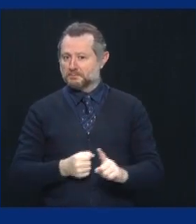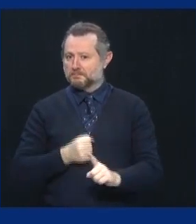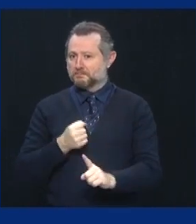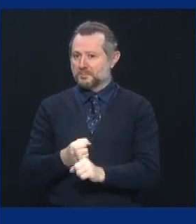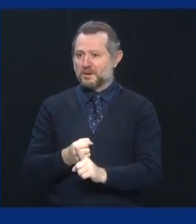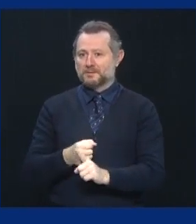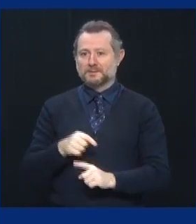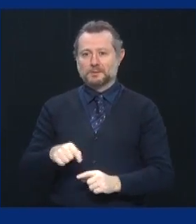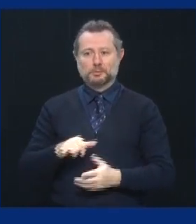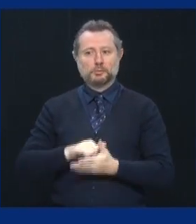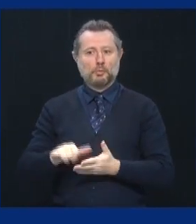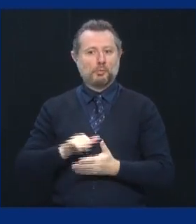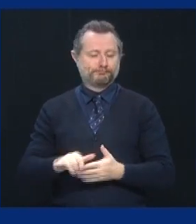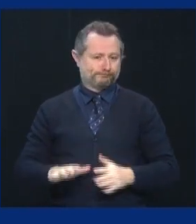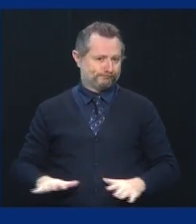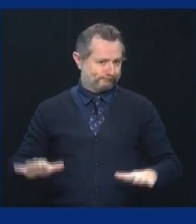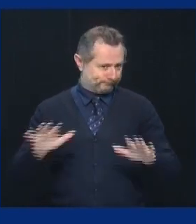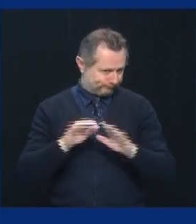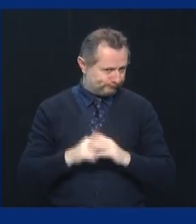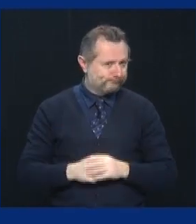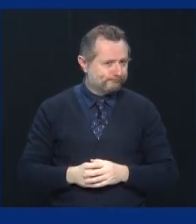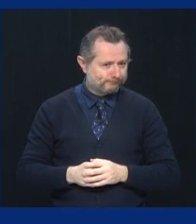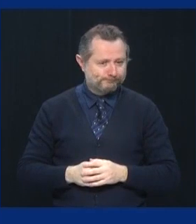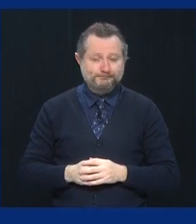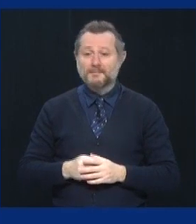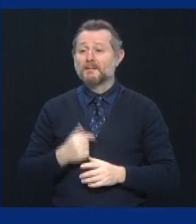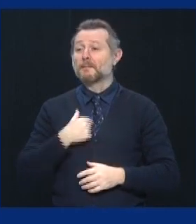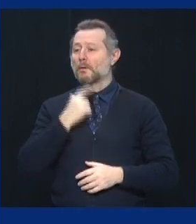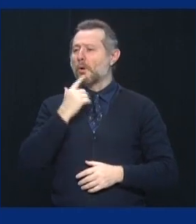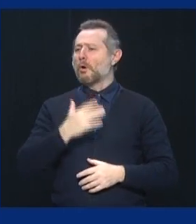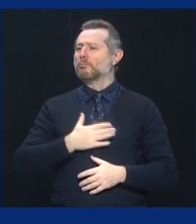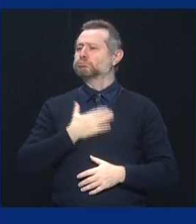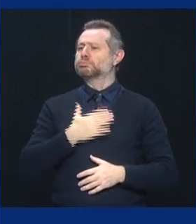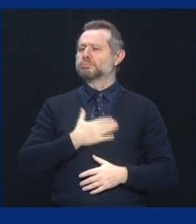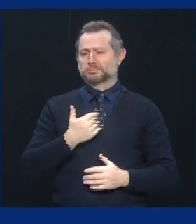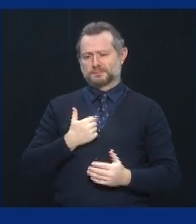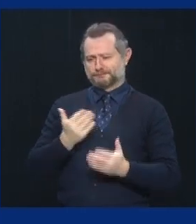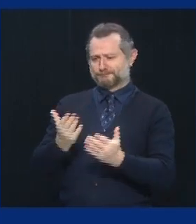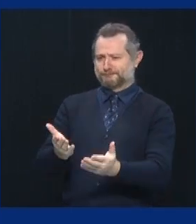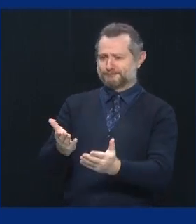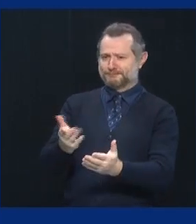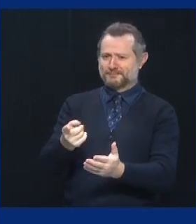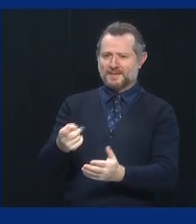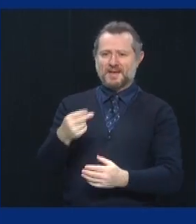BECAUSE WHAT HAPPENS IN MAKE A MAJOR EFFECT ON WHAT